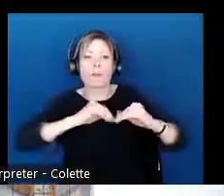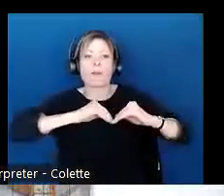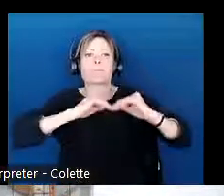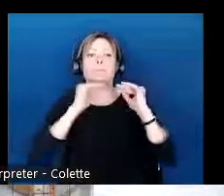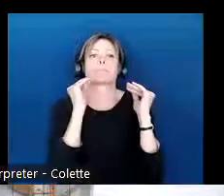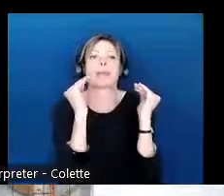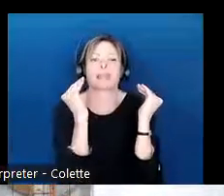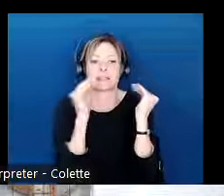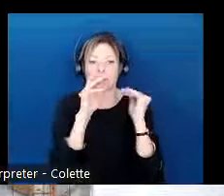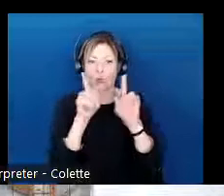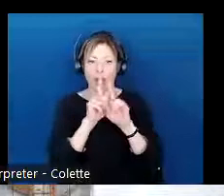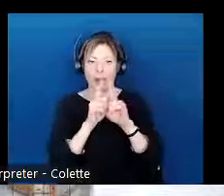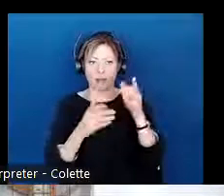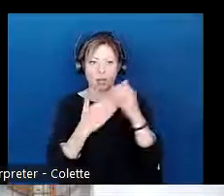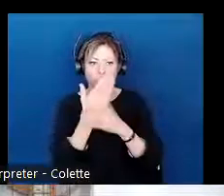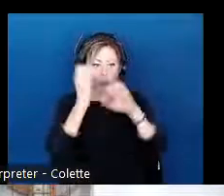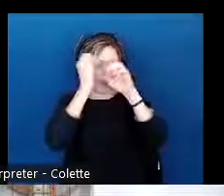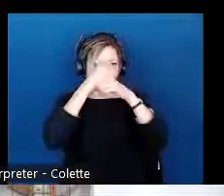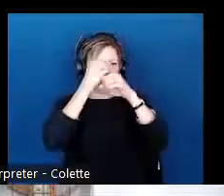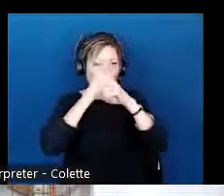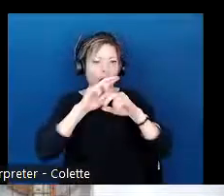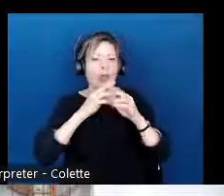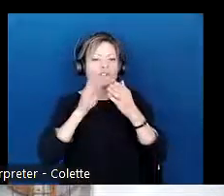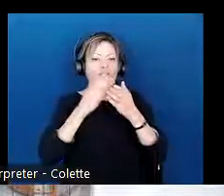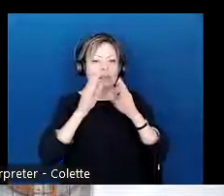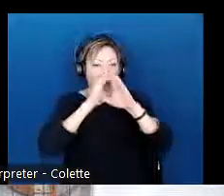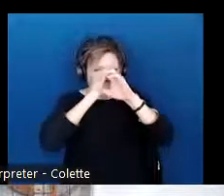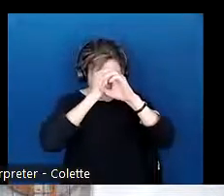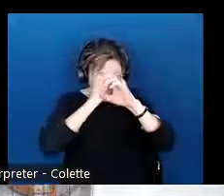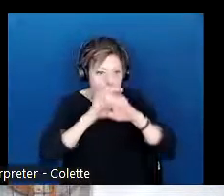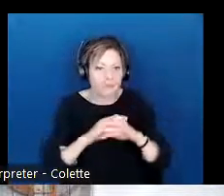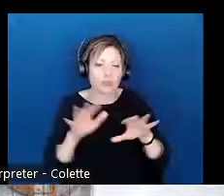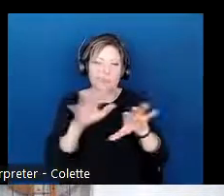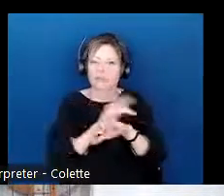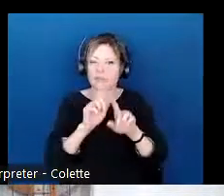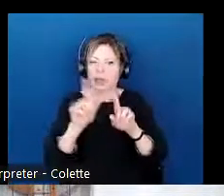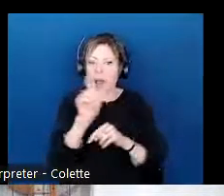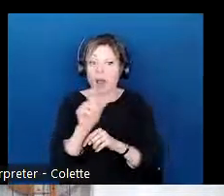filter with a different colour over it I think they were quite hard for her to make actually